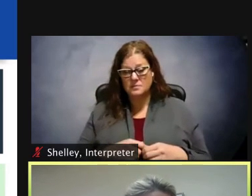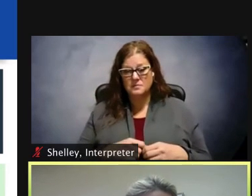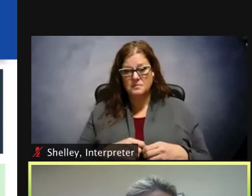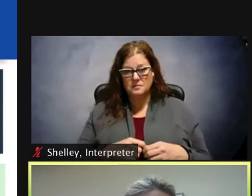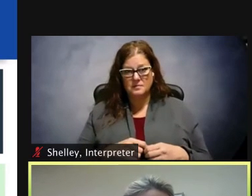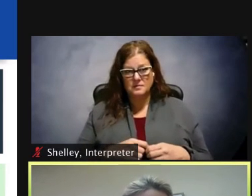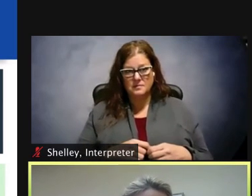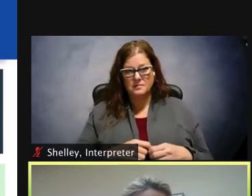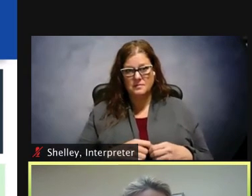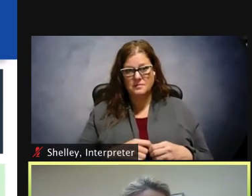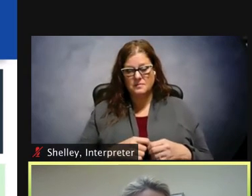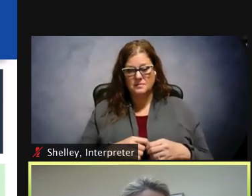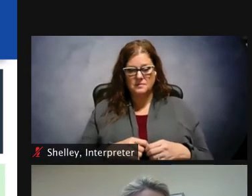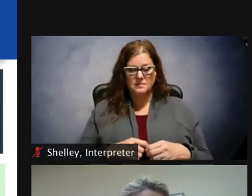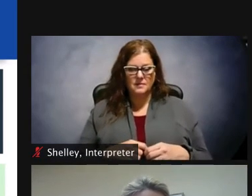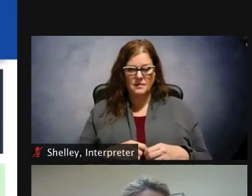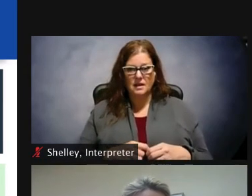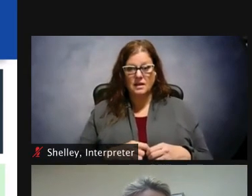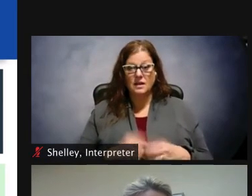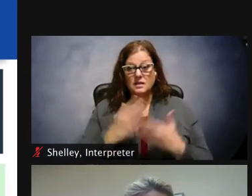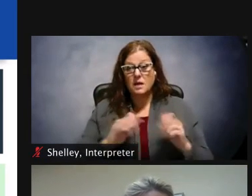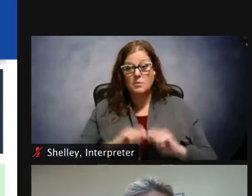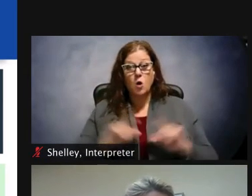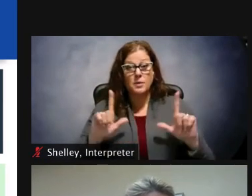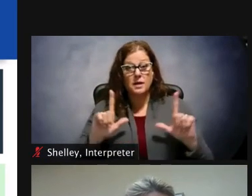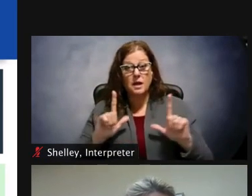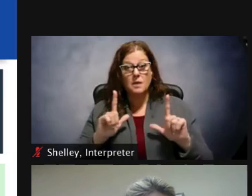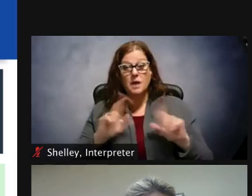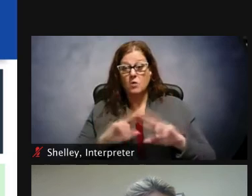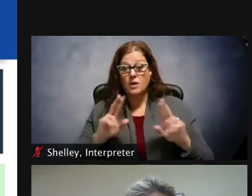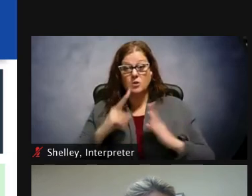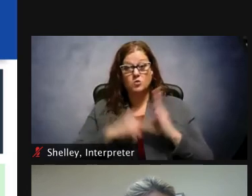[CARA] So I'm opening up, I'm getting ready to read the chat if anybody wants to